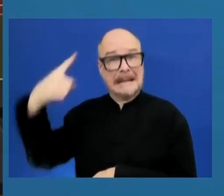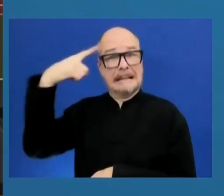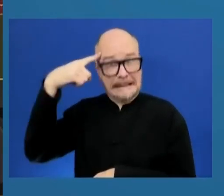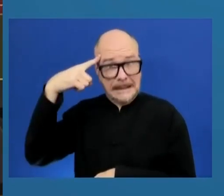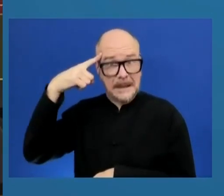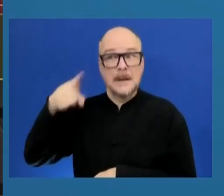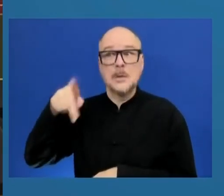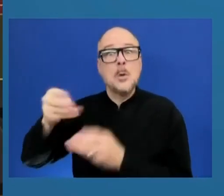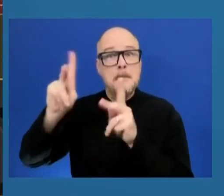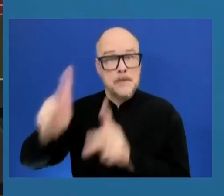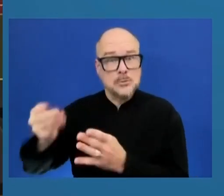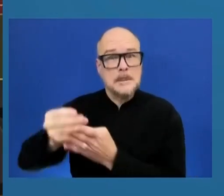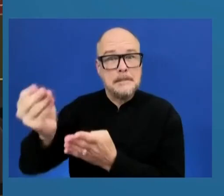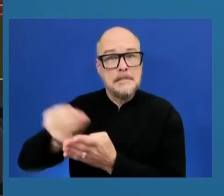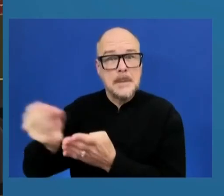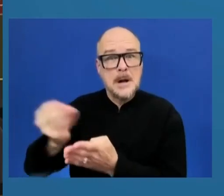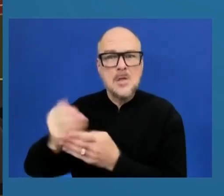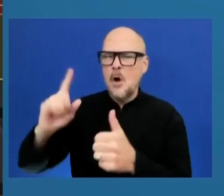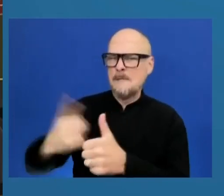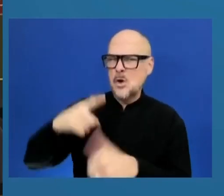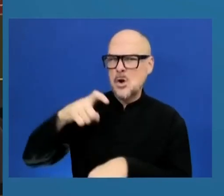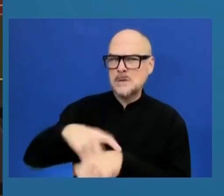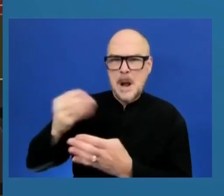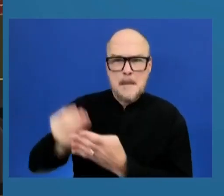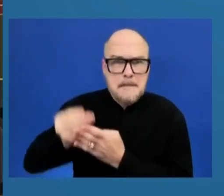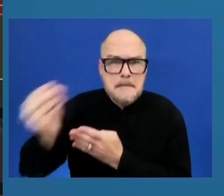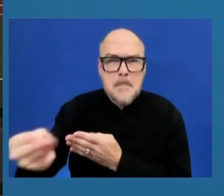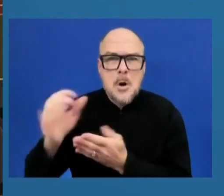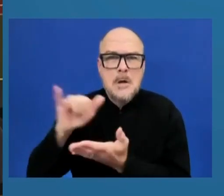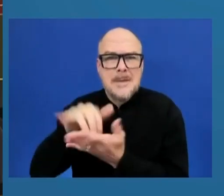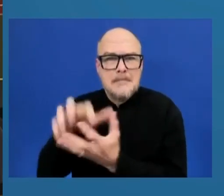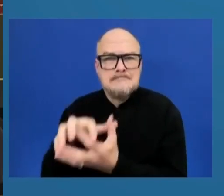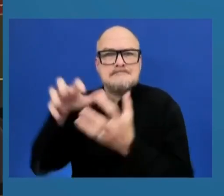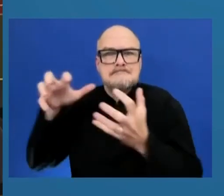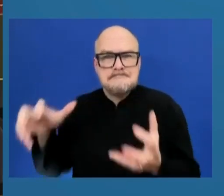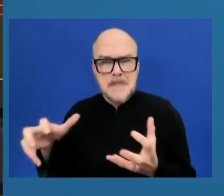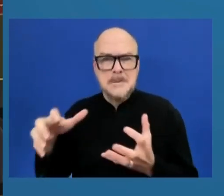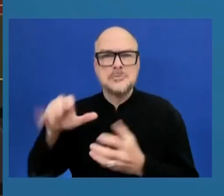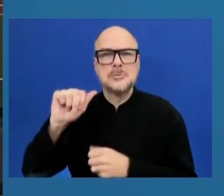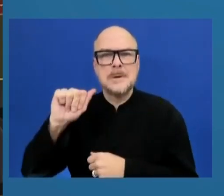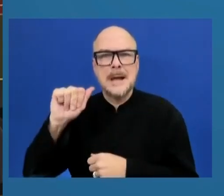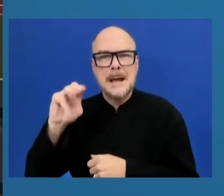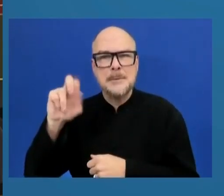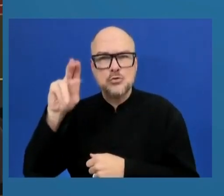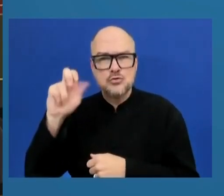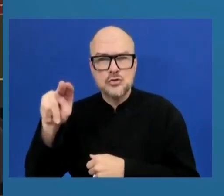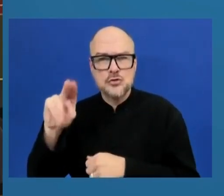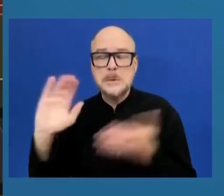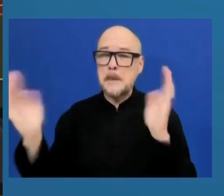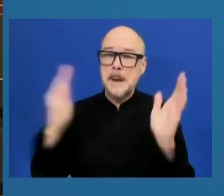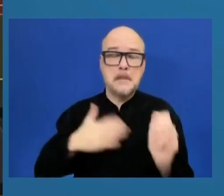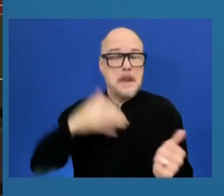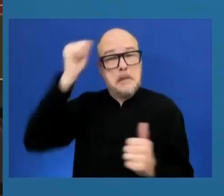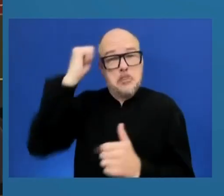first time they've ever amassed this much in this as opposed to someone who's, you know, my brother was a state marksman in in Maryland, you know,